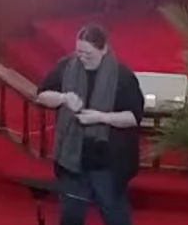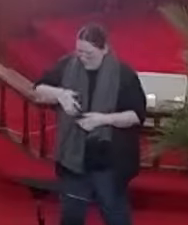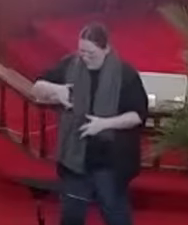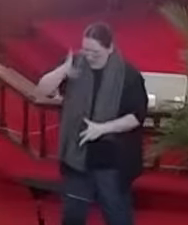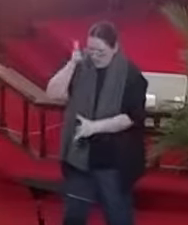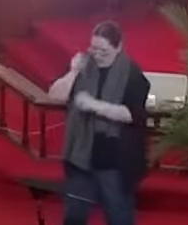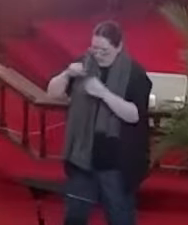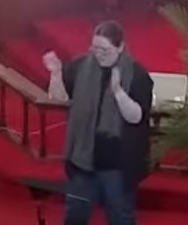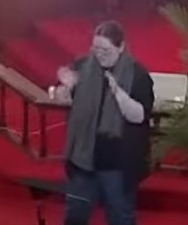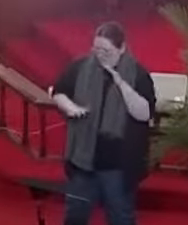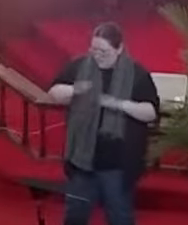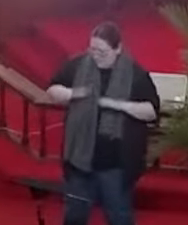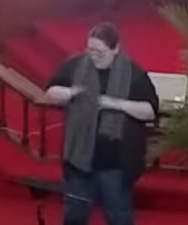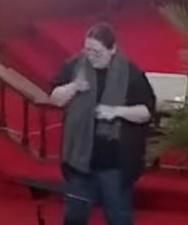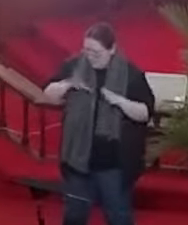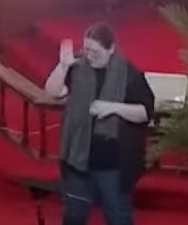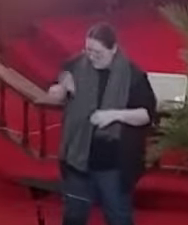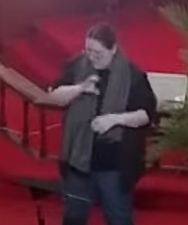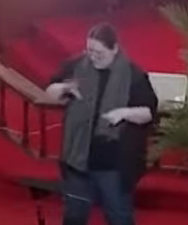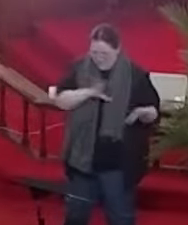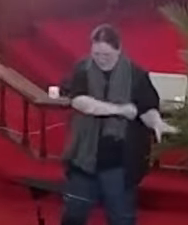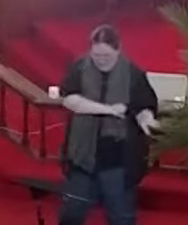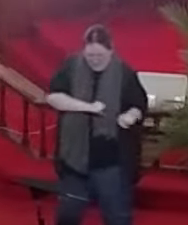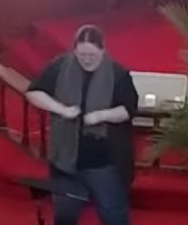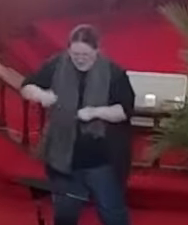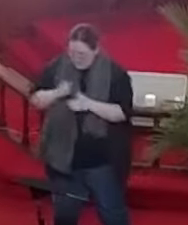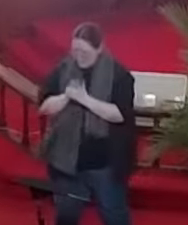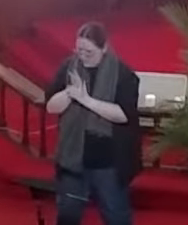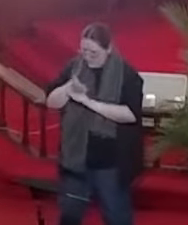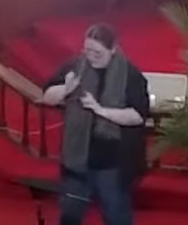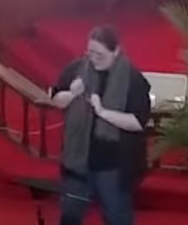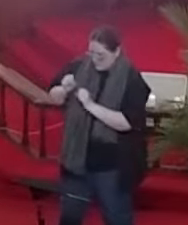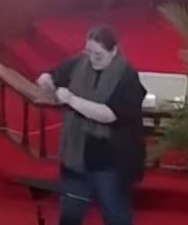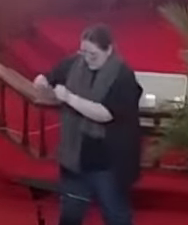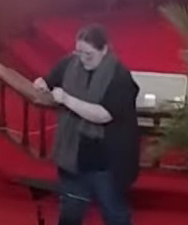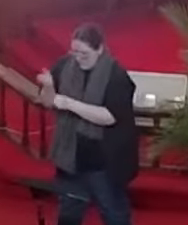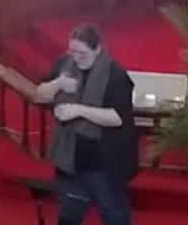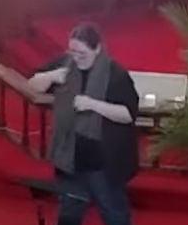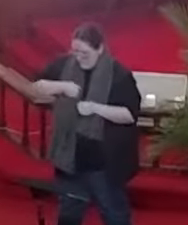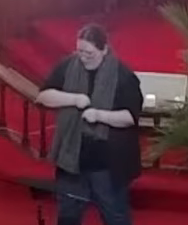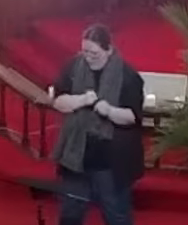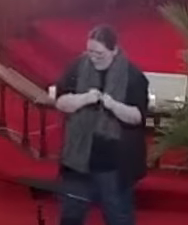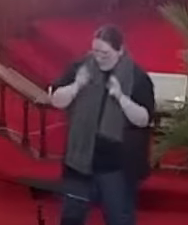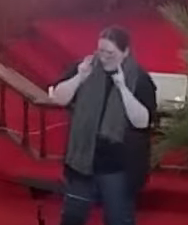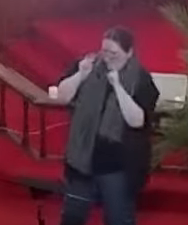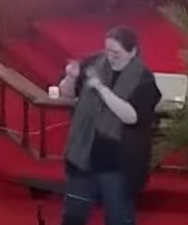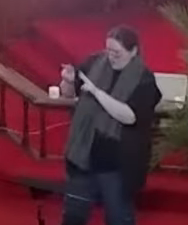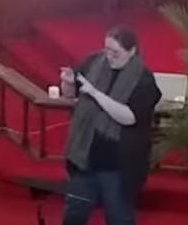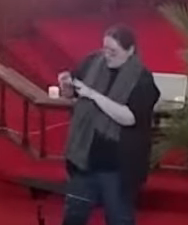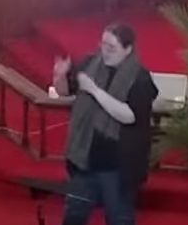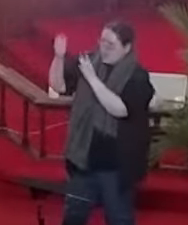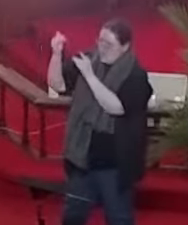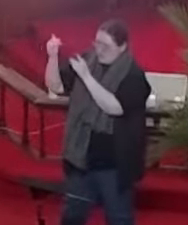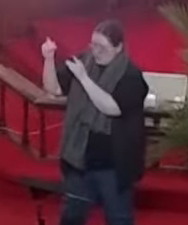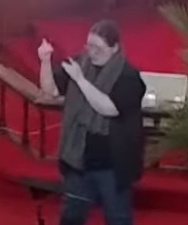I heard the vibrations of the cross being dragged through the street. I followed and watched, hopeful that this